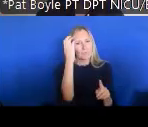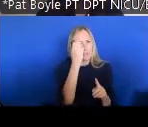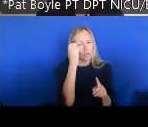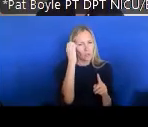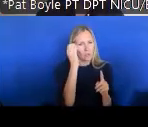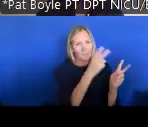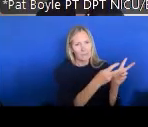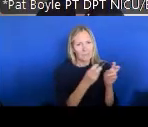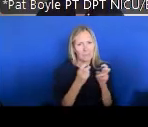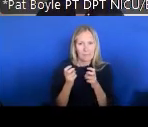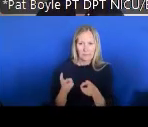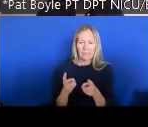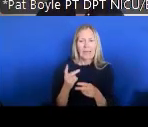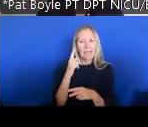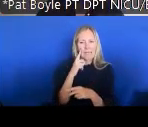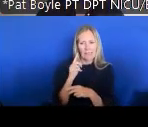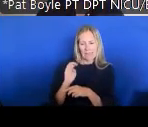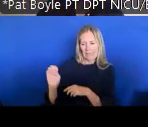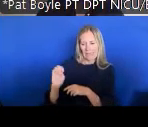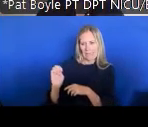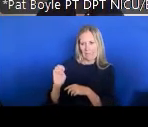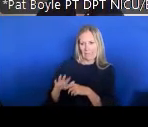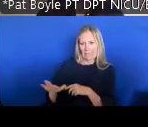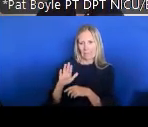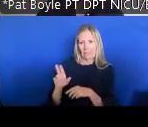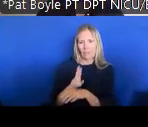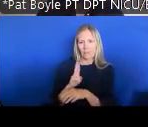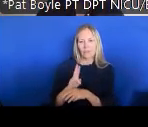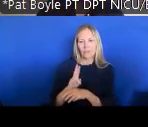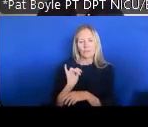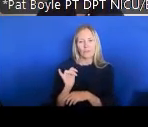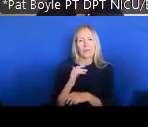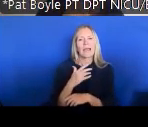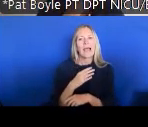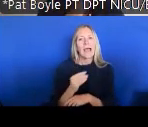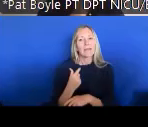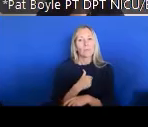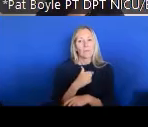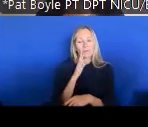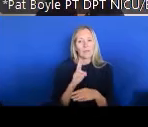used back east, but we use variations of it in our newborn